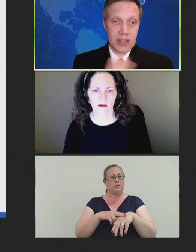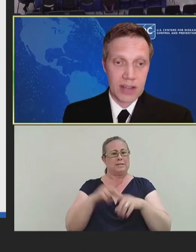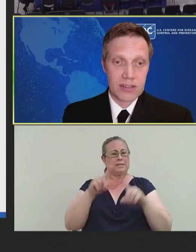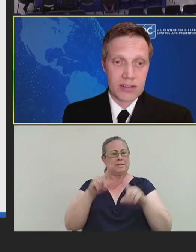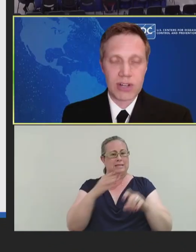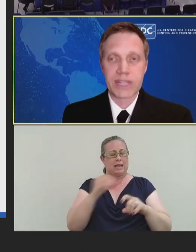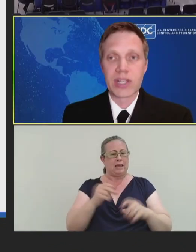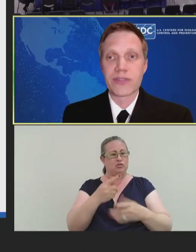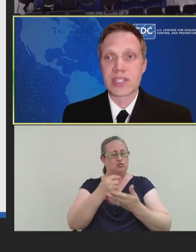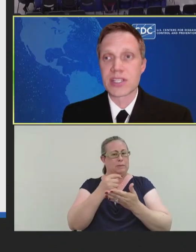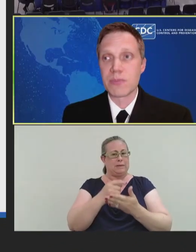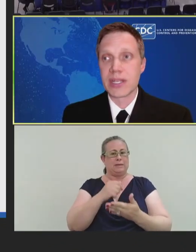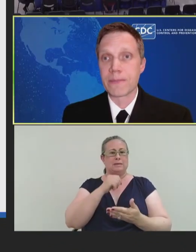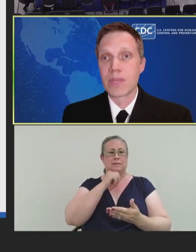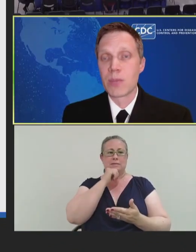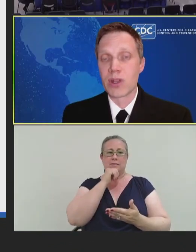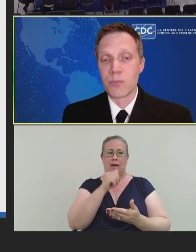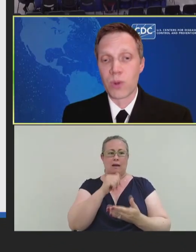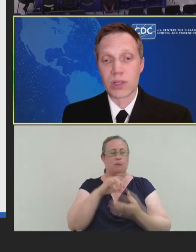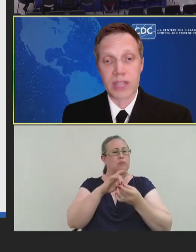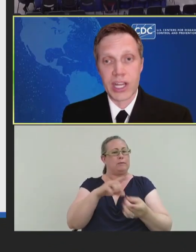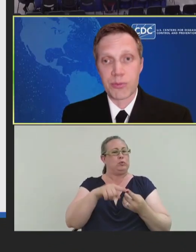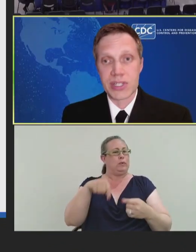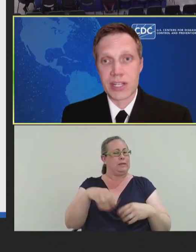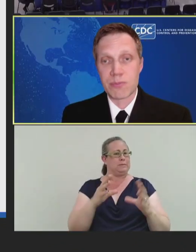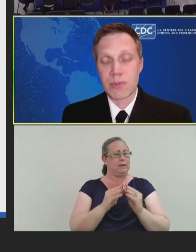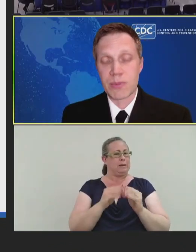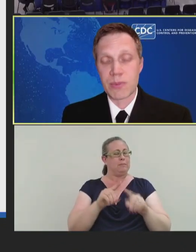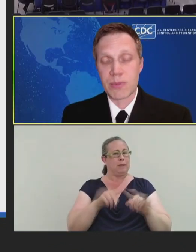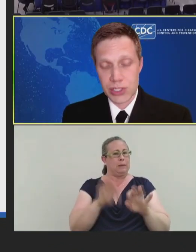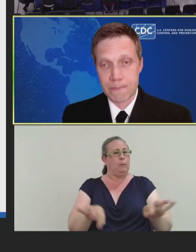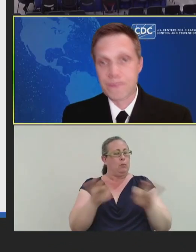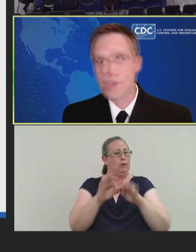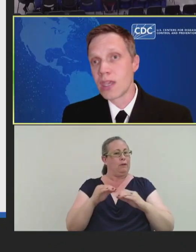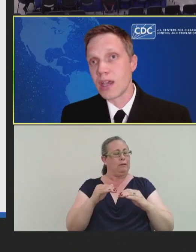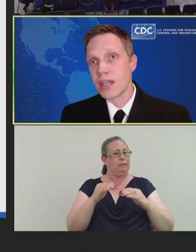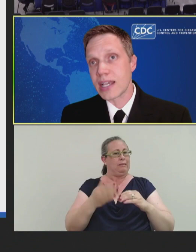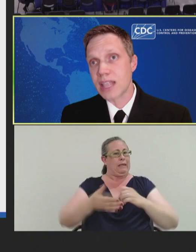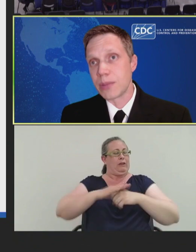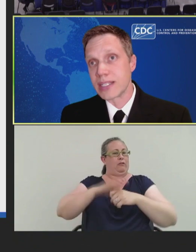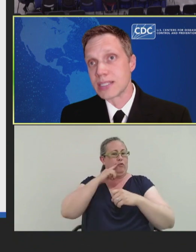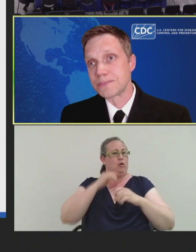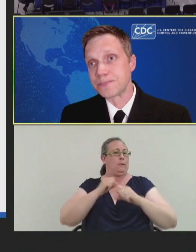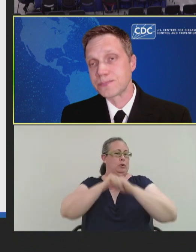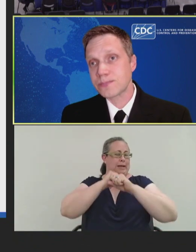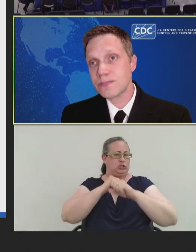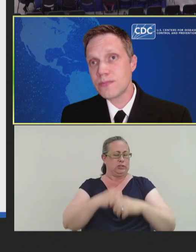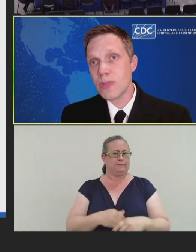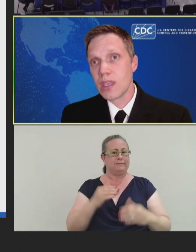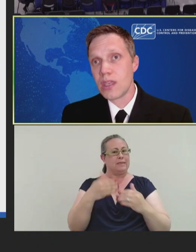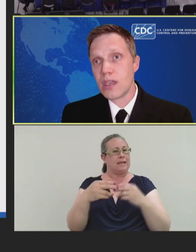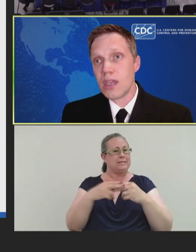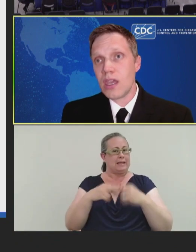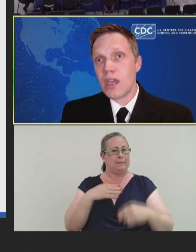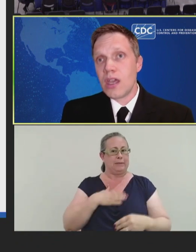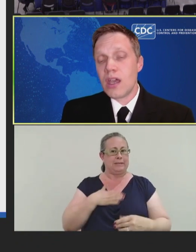not directly relevant to this meeting, but an important layer of protection. Next slide, please.